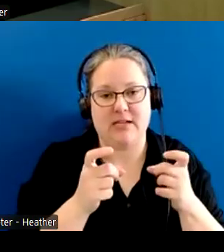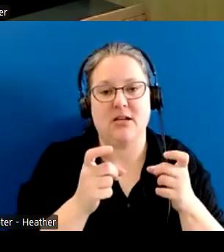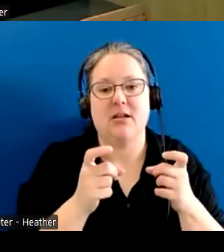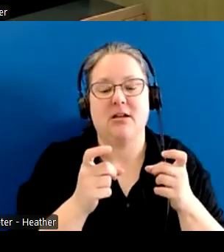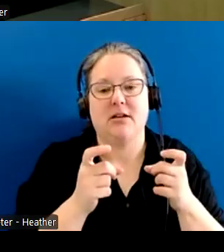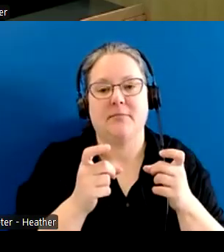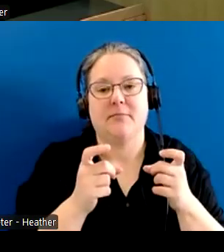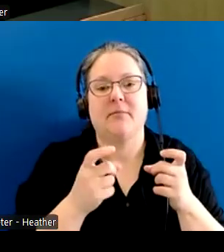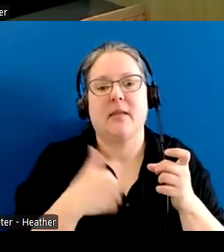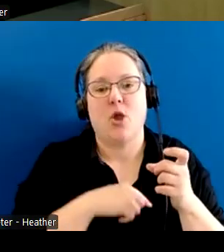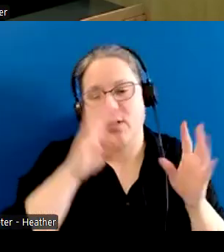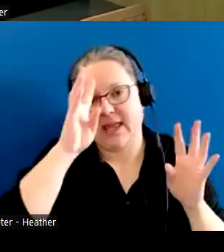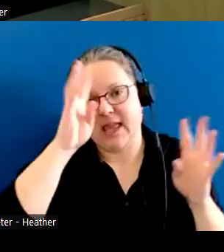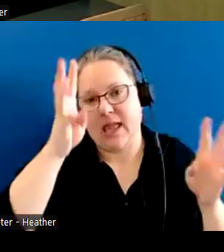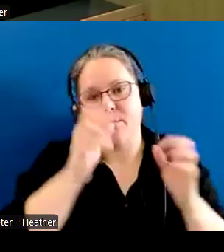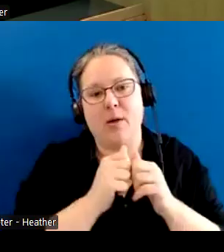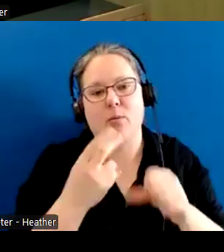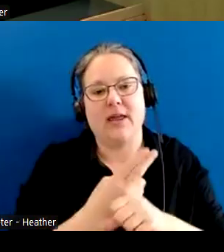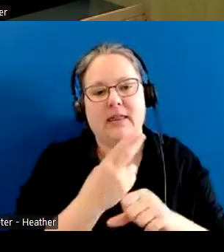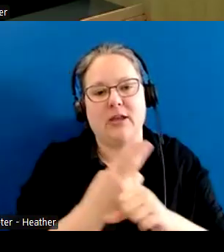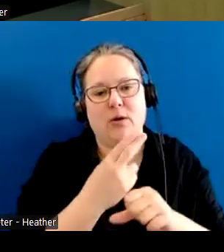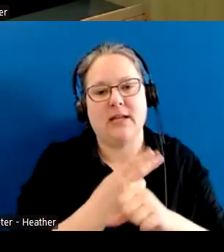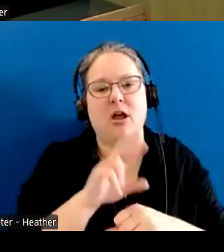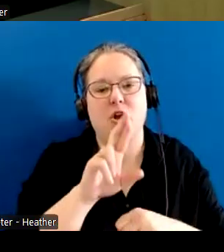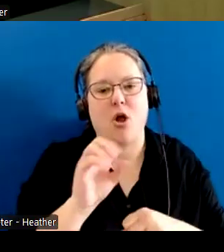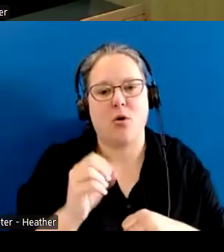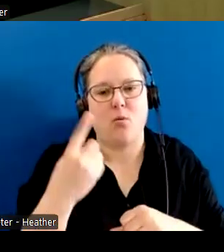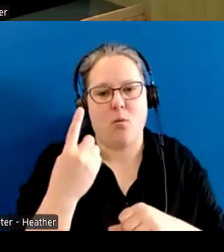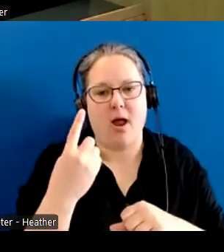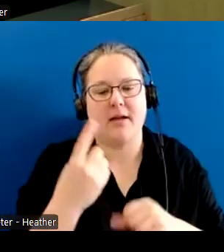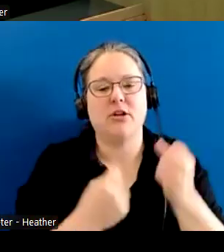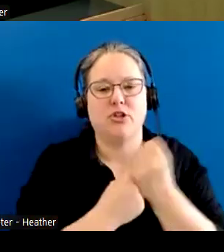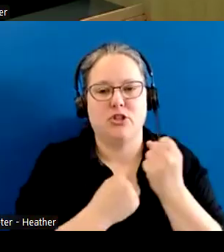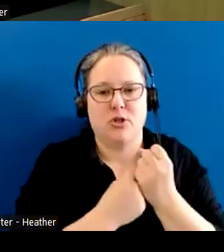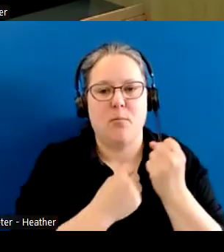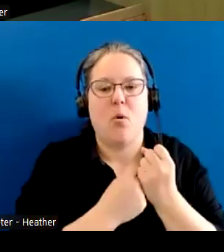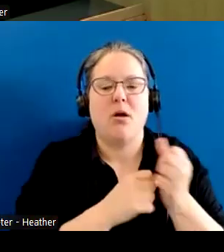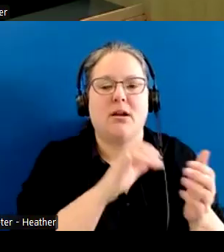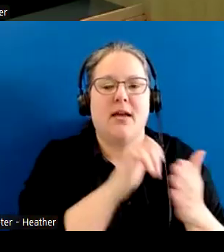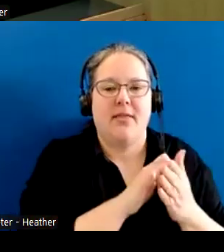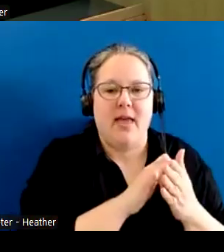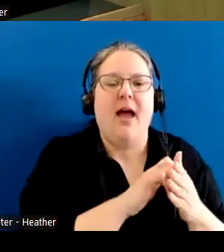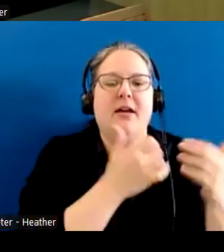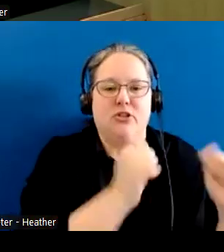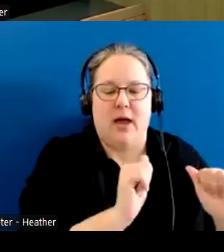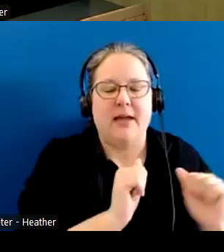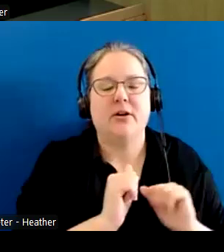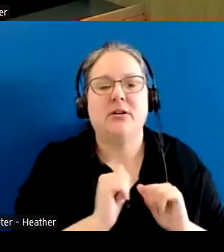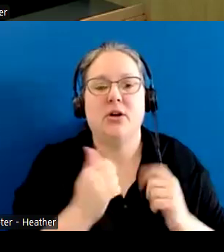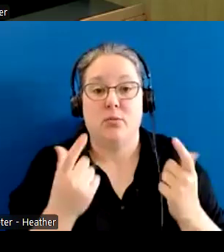institute and we came up with using a modular RO1 to support pilot trials. Um, and so what this does